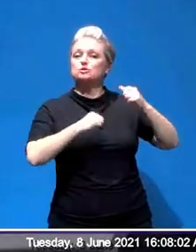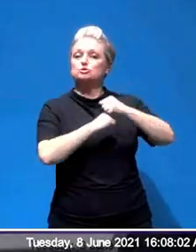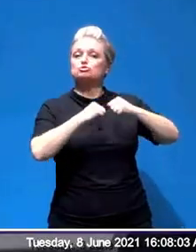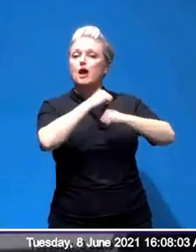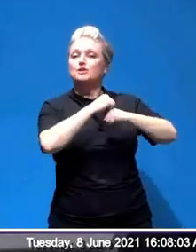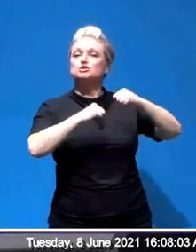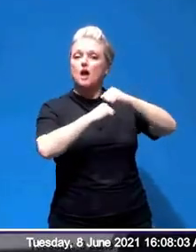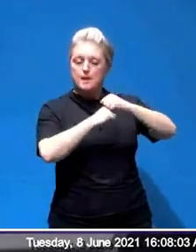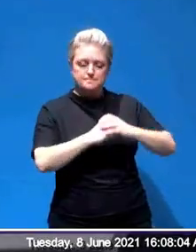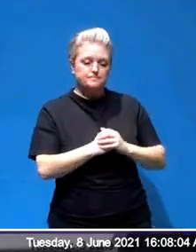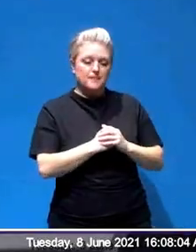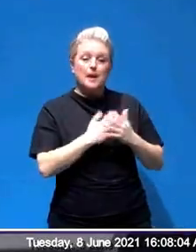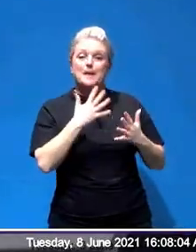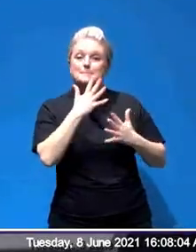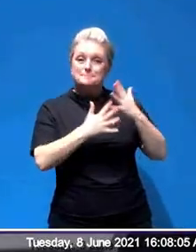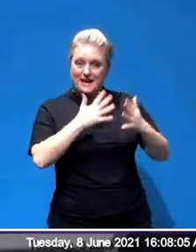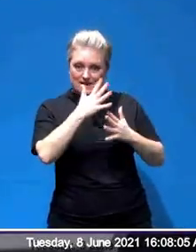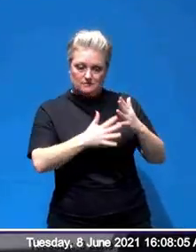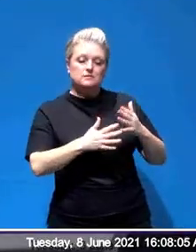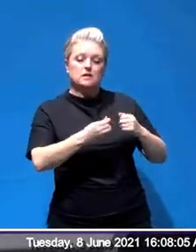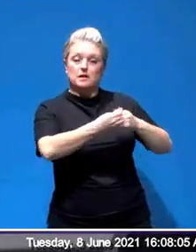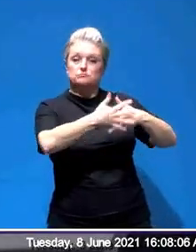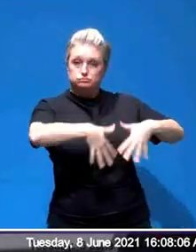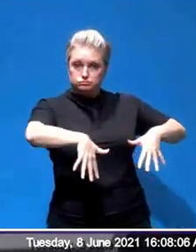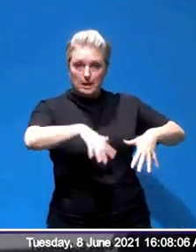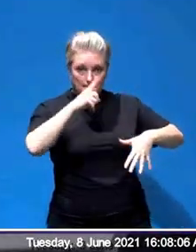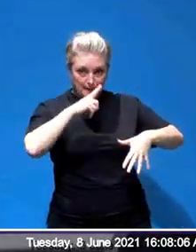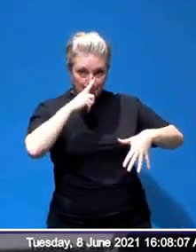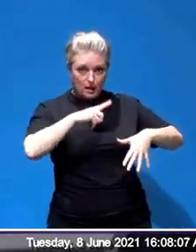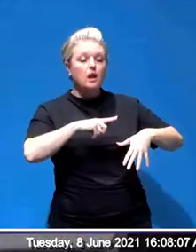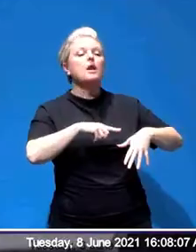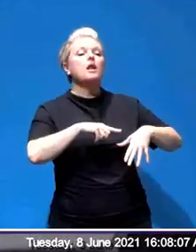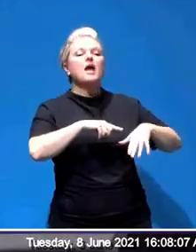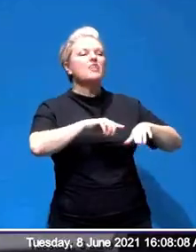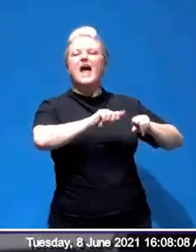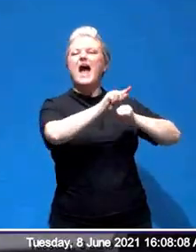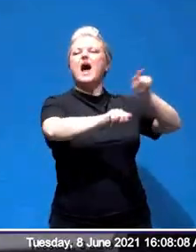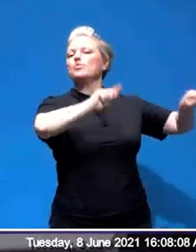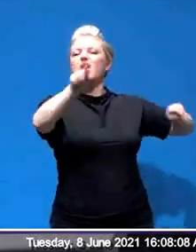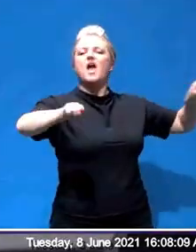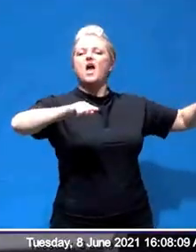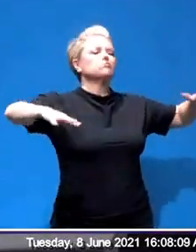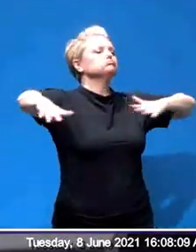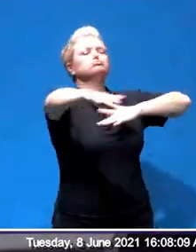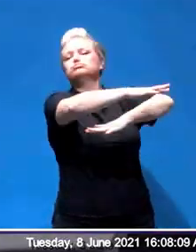service, working within the service, but reporting out to a manager that isn't within that line if that makes sense.